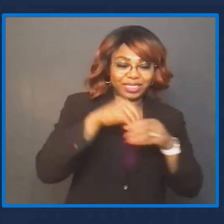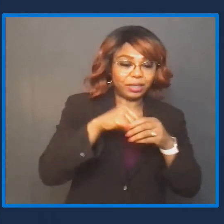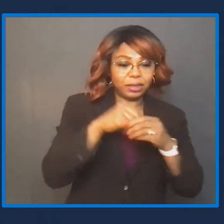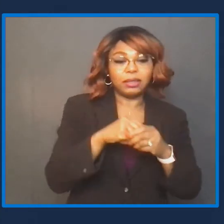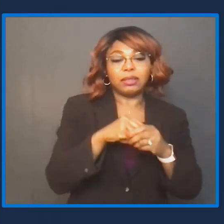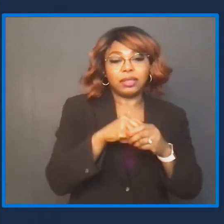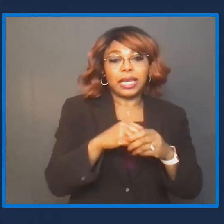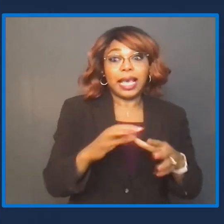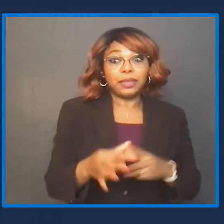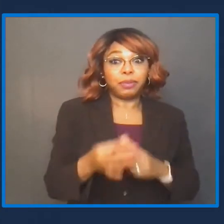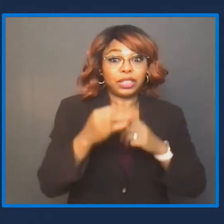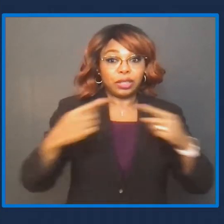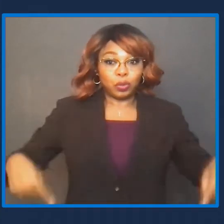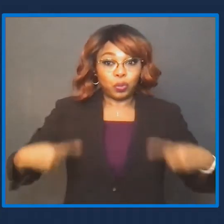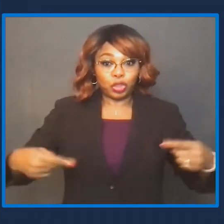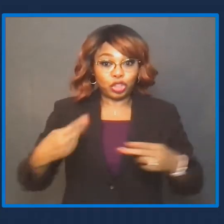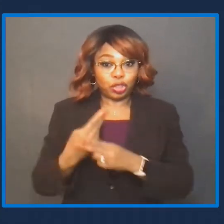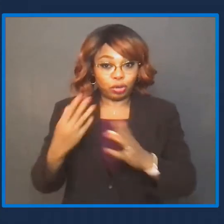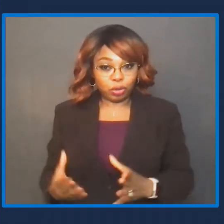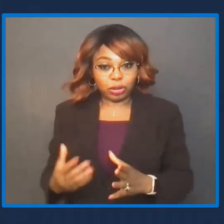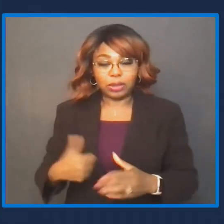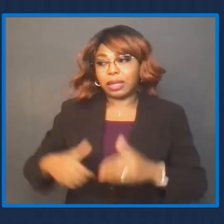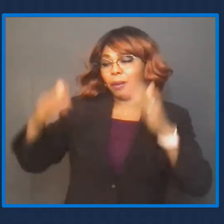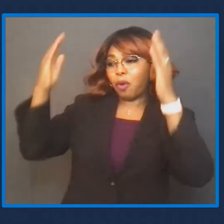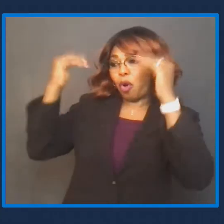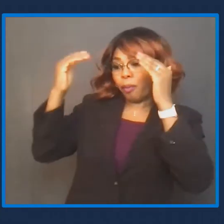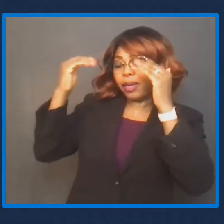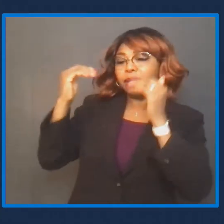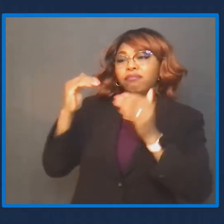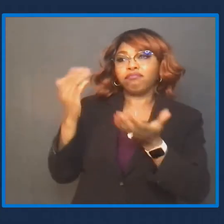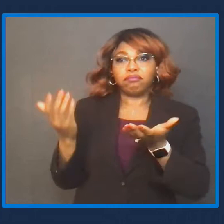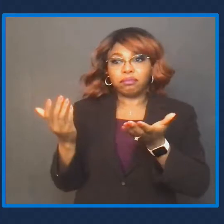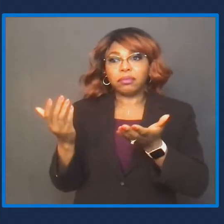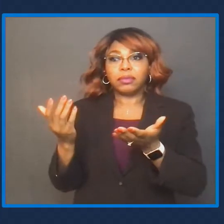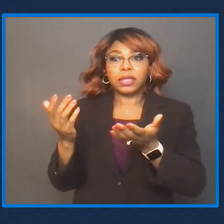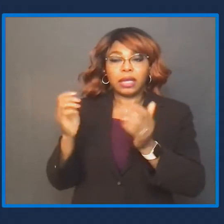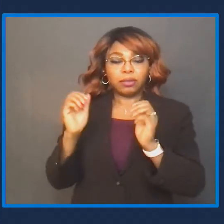I'm hoping that they can be a convergence of minds